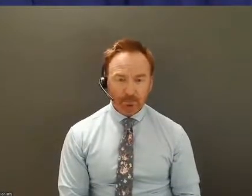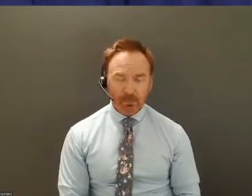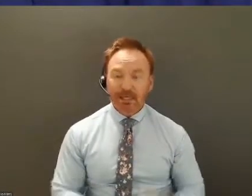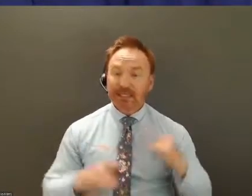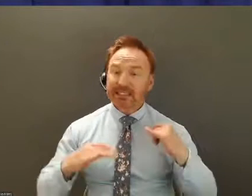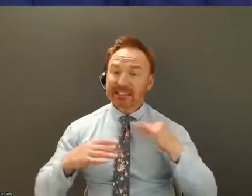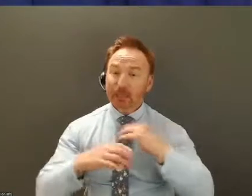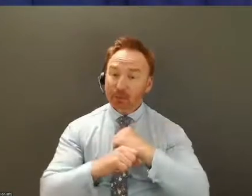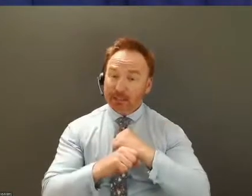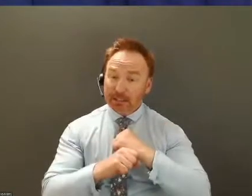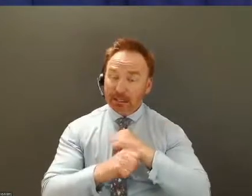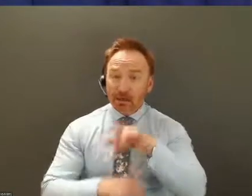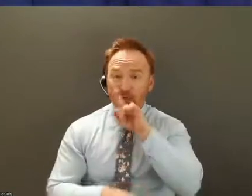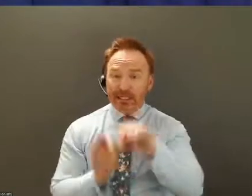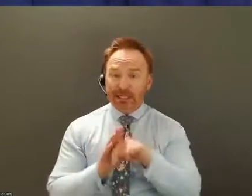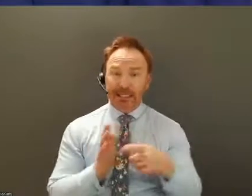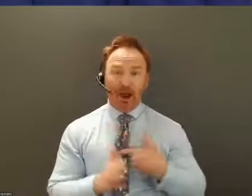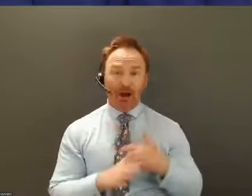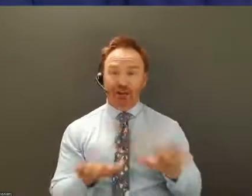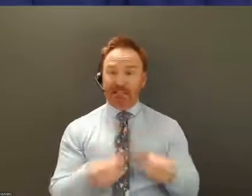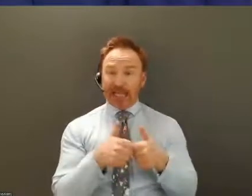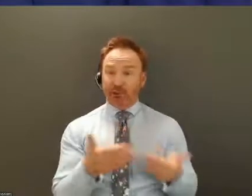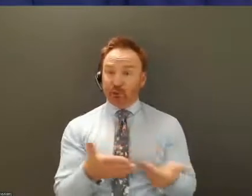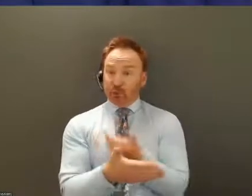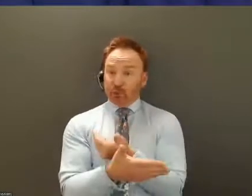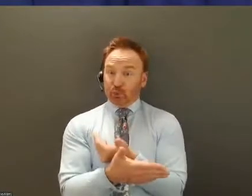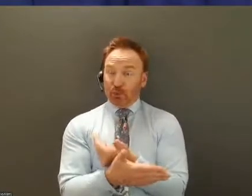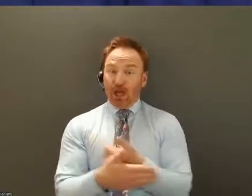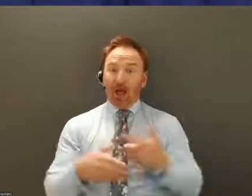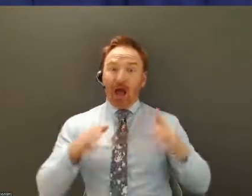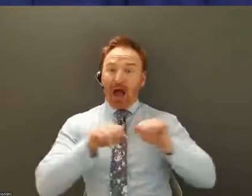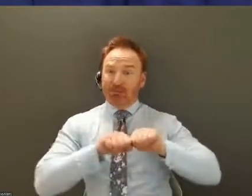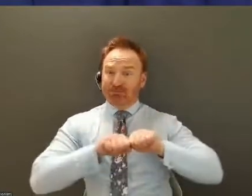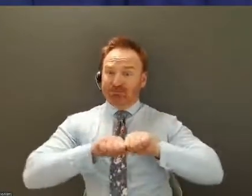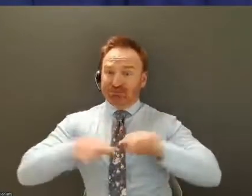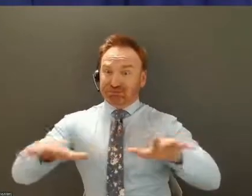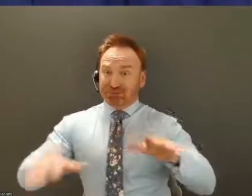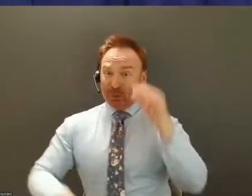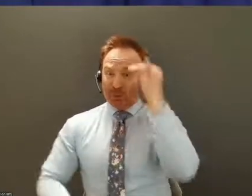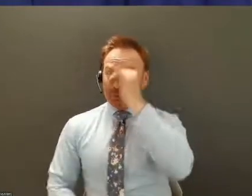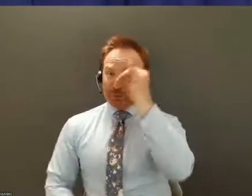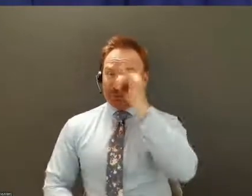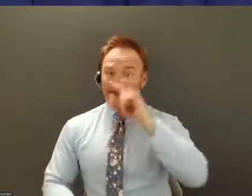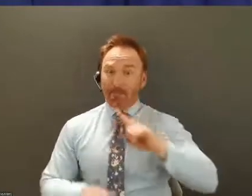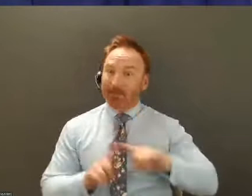all unvaccinated. They have either been partially